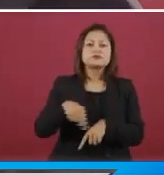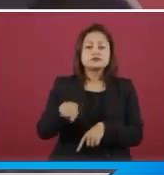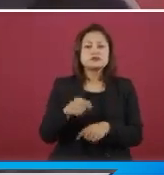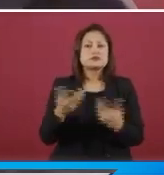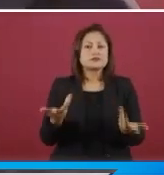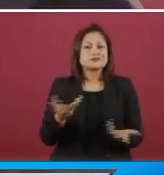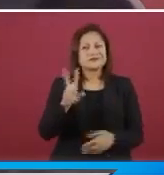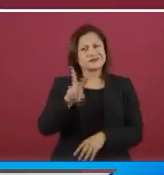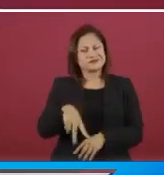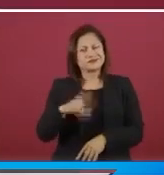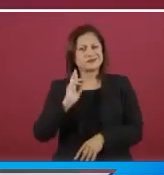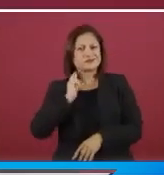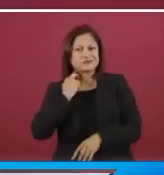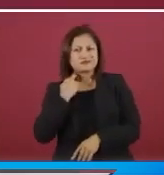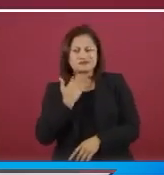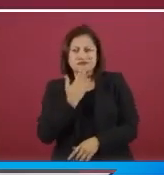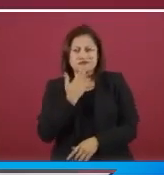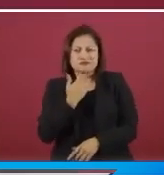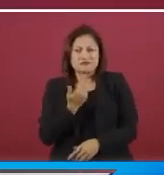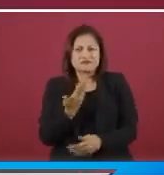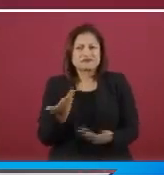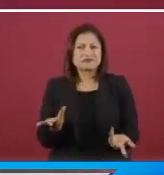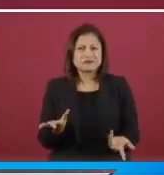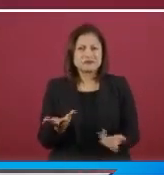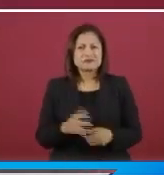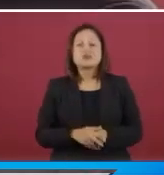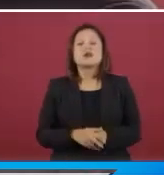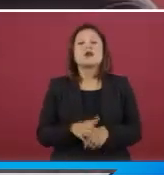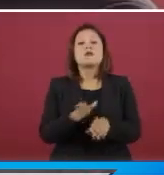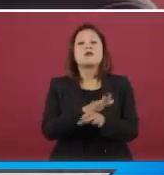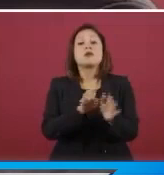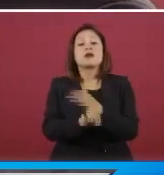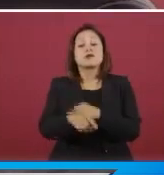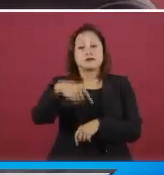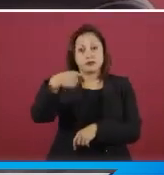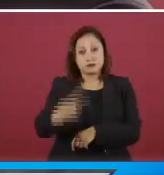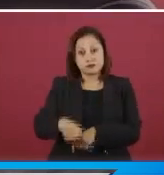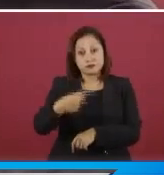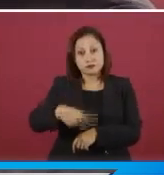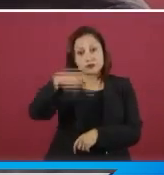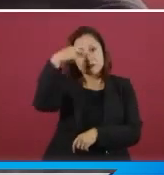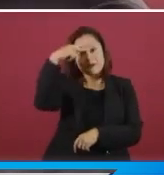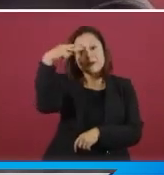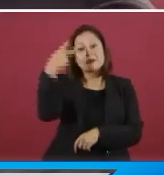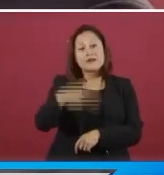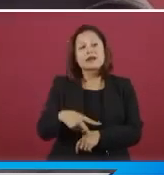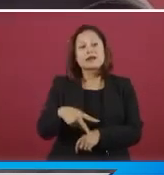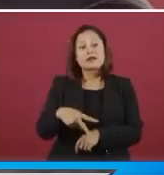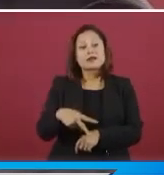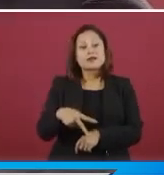so it seeks to concession the networks of the Federal Electricity Commission so that there is Internet throughout the national territory